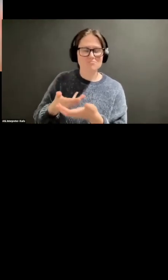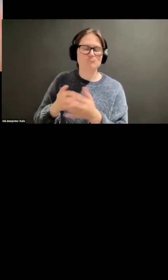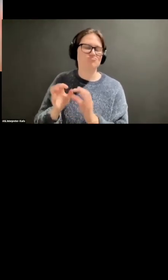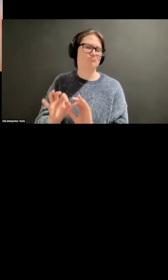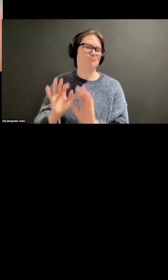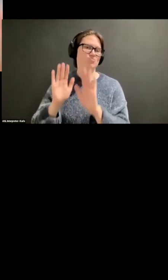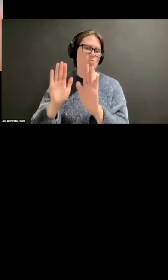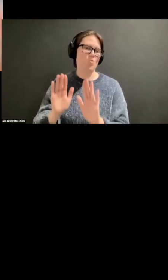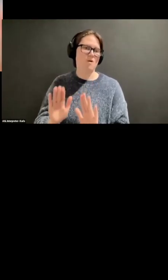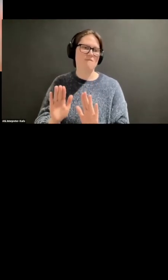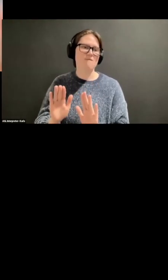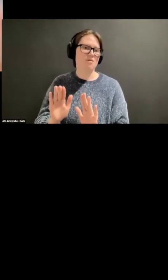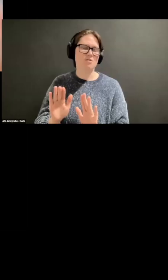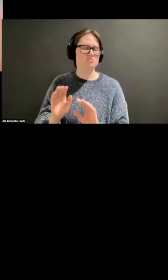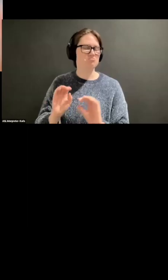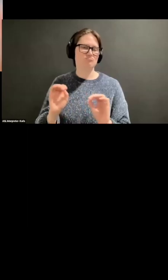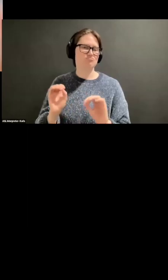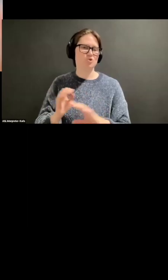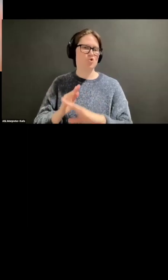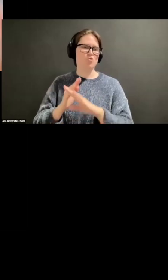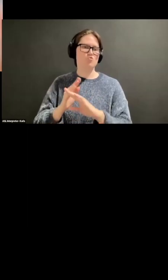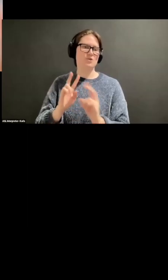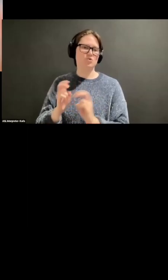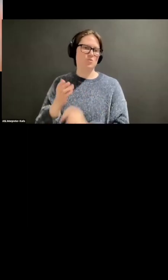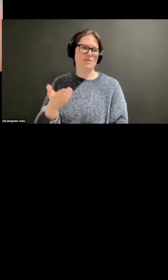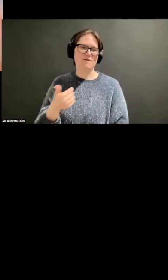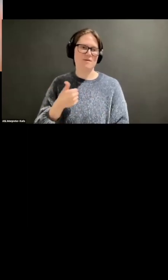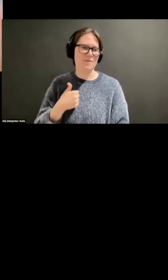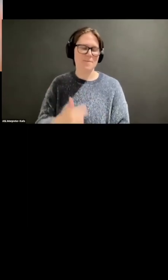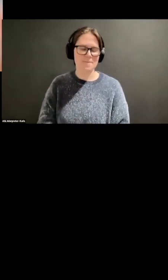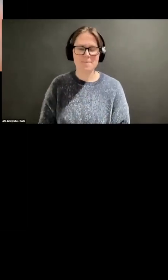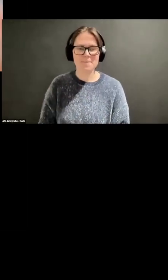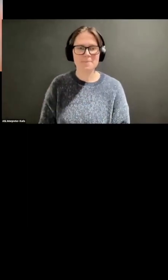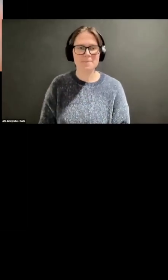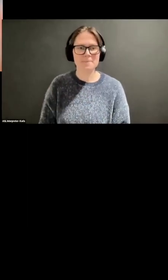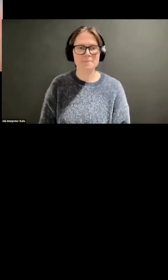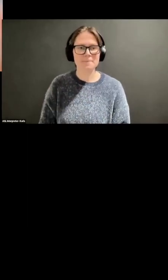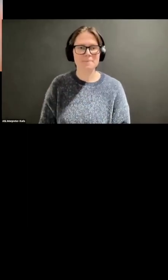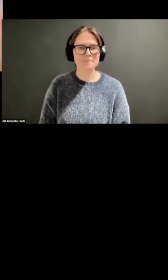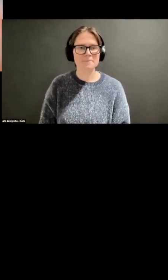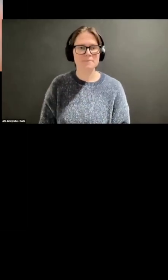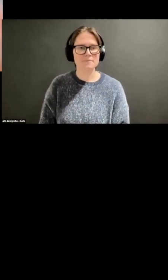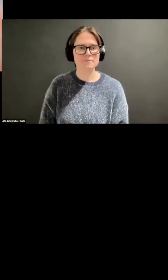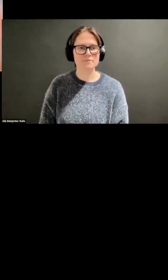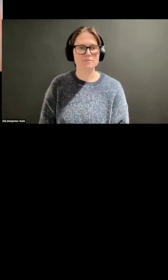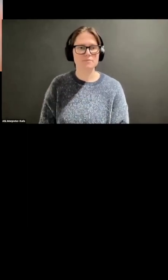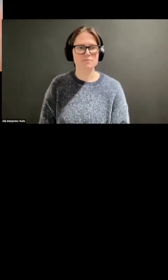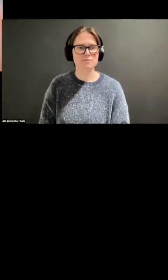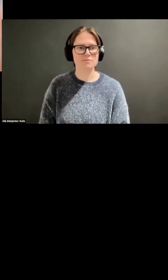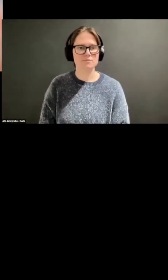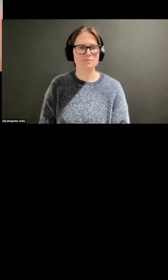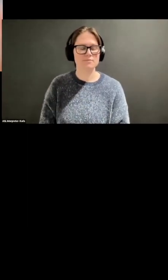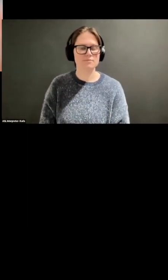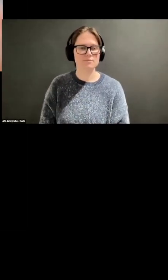there, but all the constellation